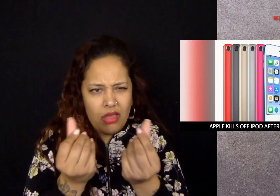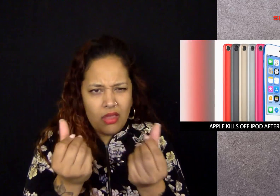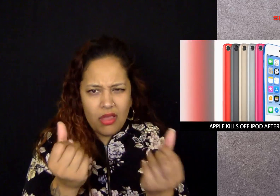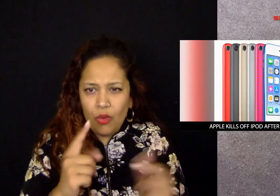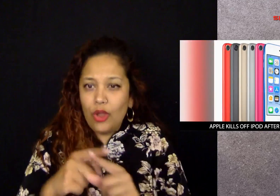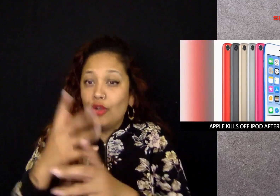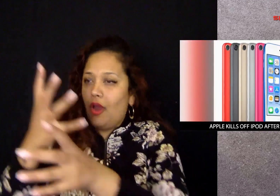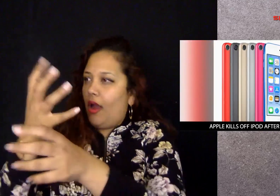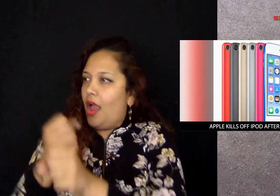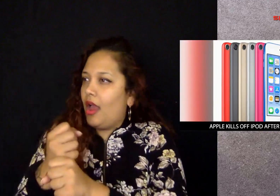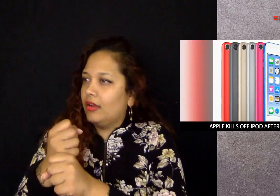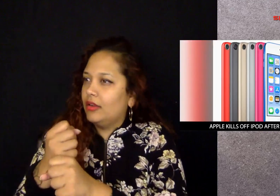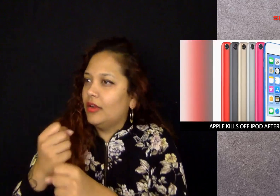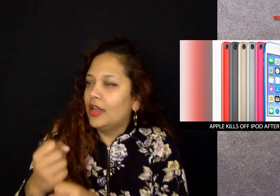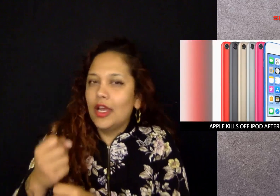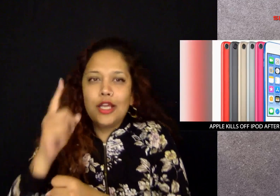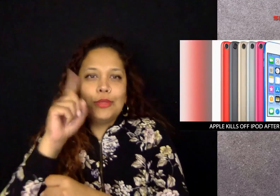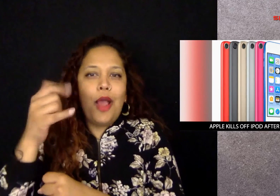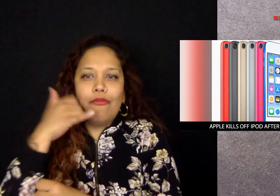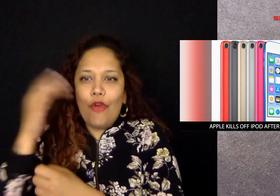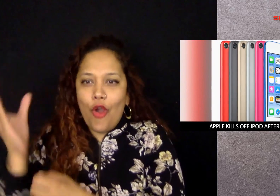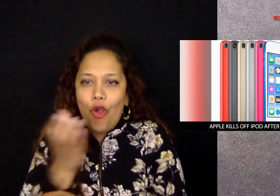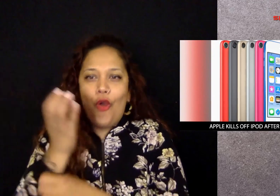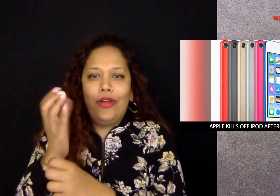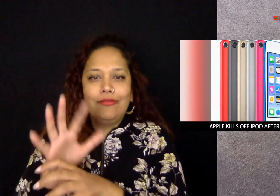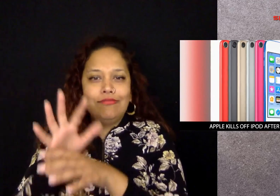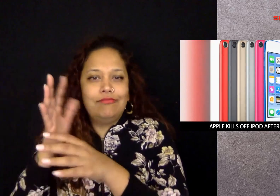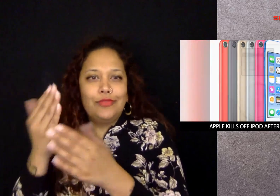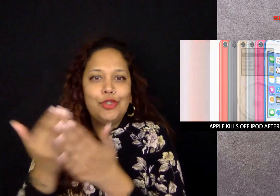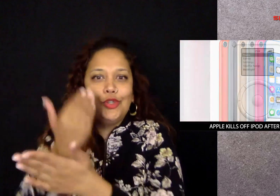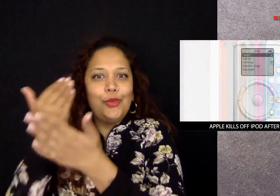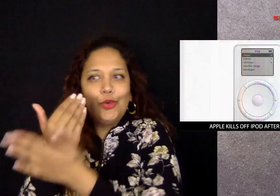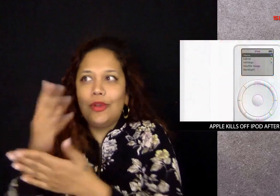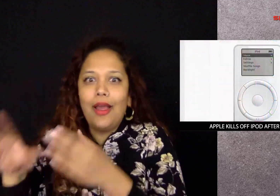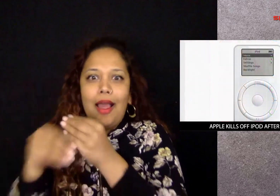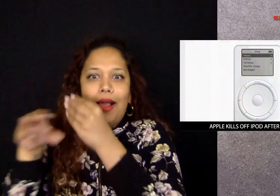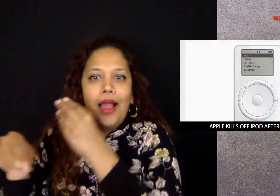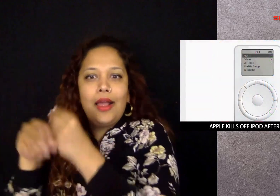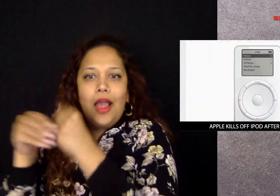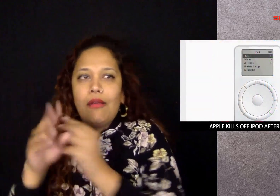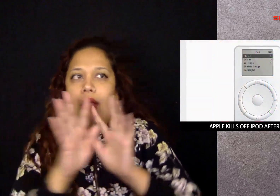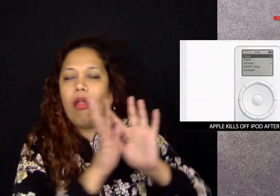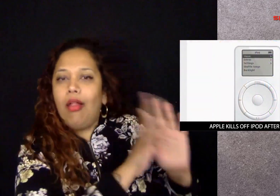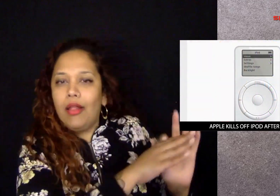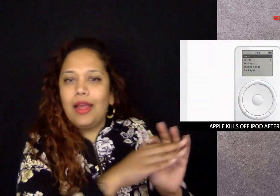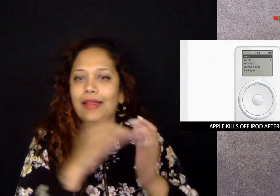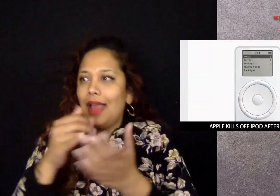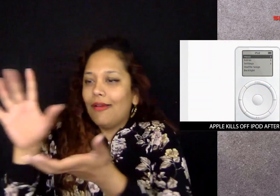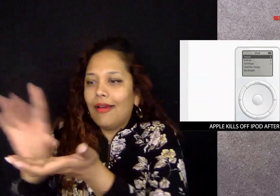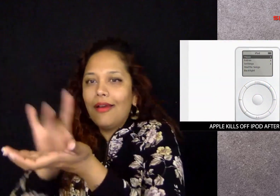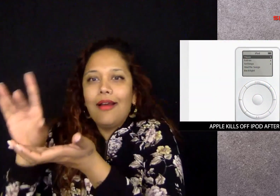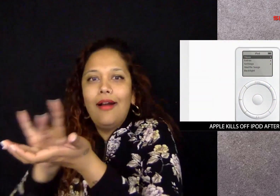to lose popularity as smart phones took over as the main source for listening to music